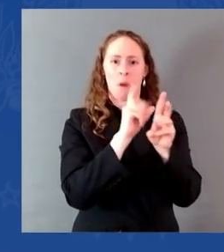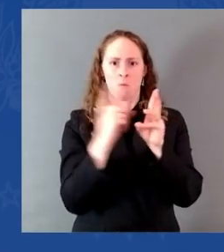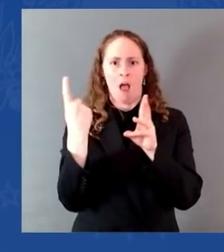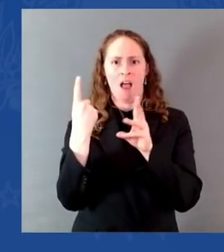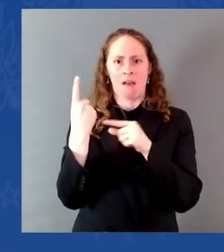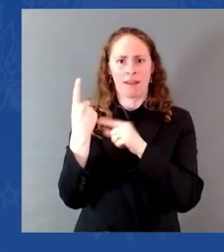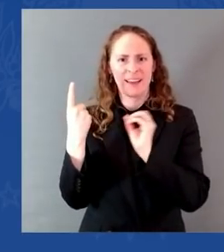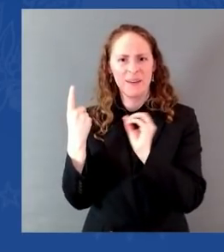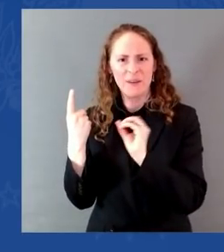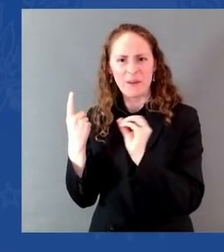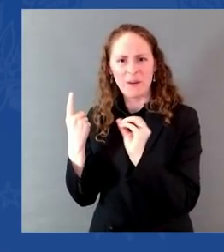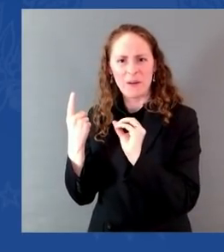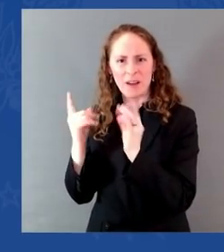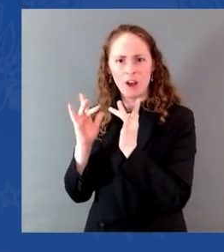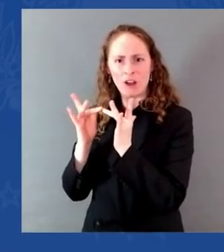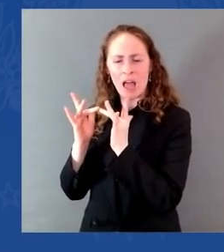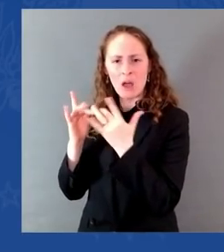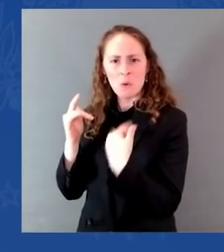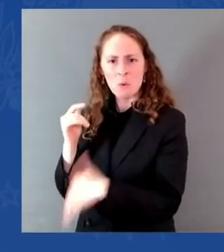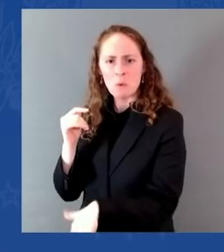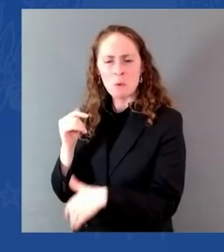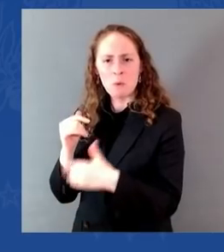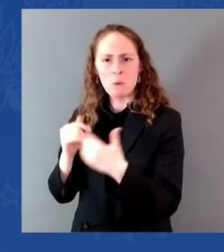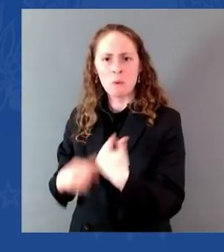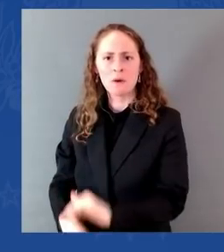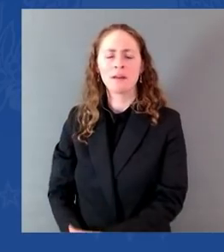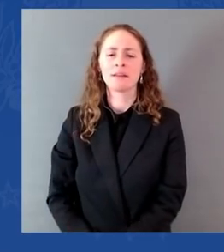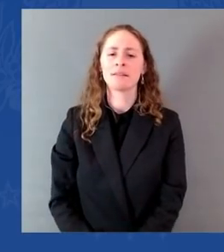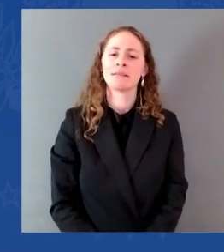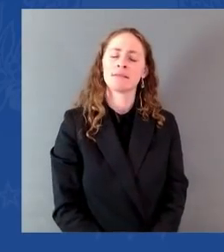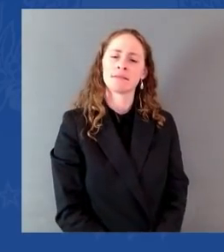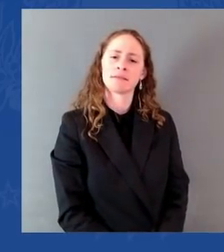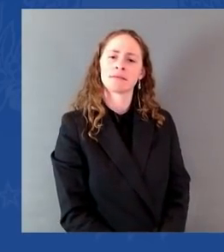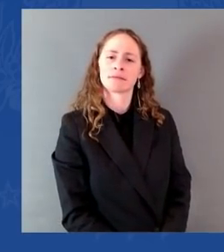and available everywhere in Missouri and Kansas -- urban, suburban, and rural.